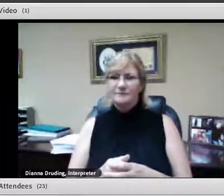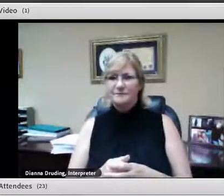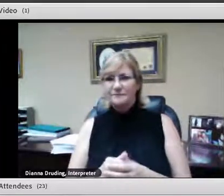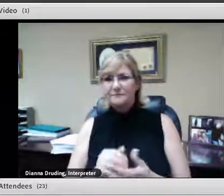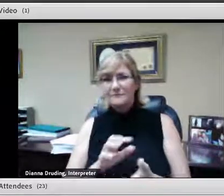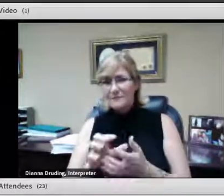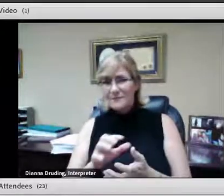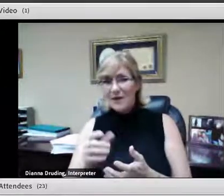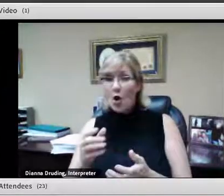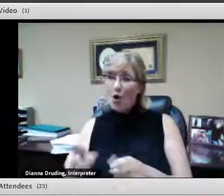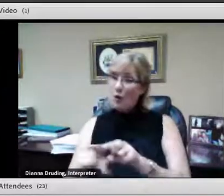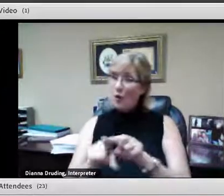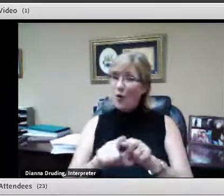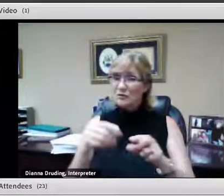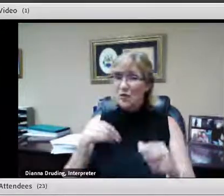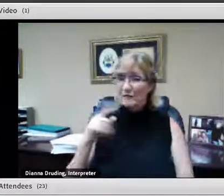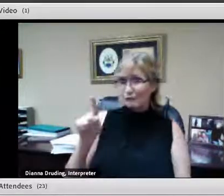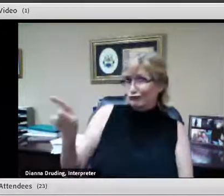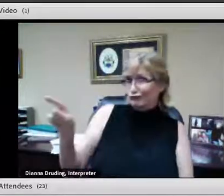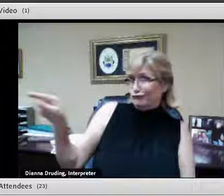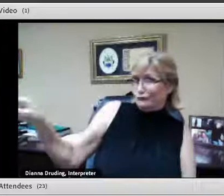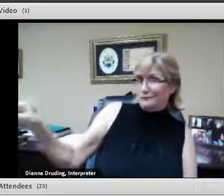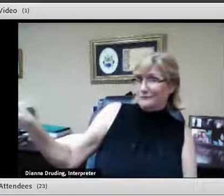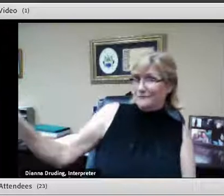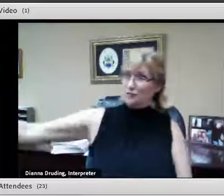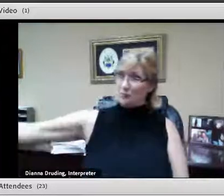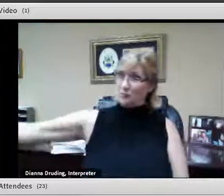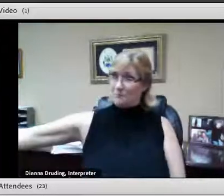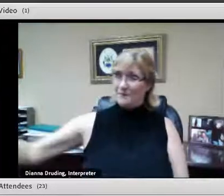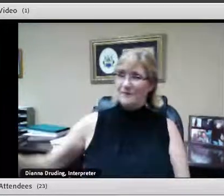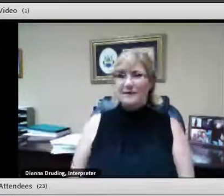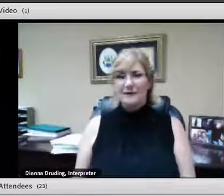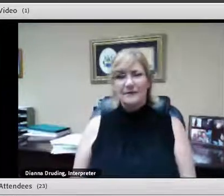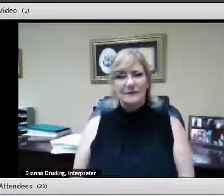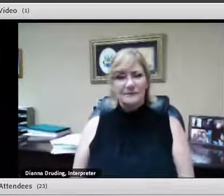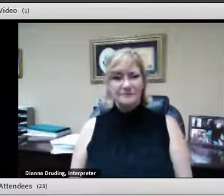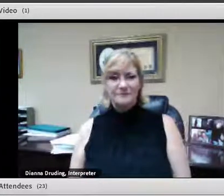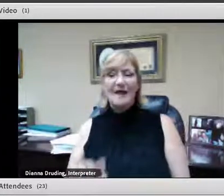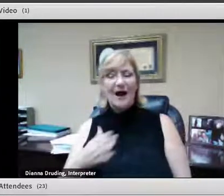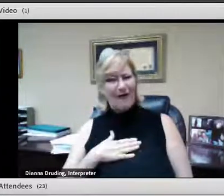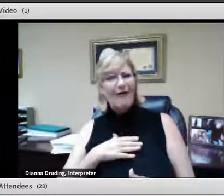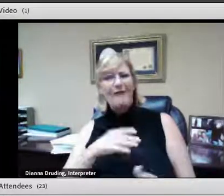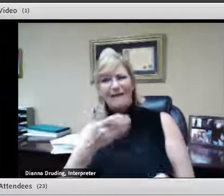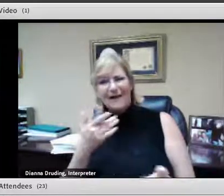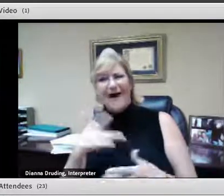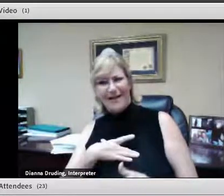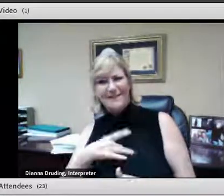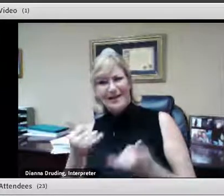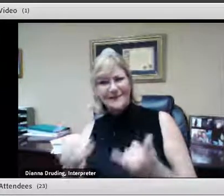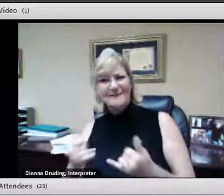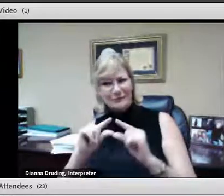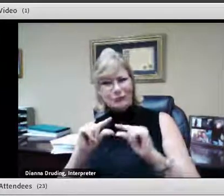Oh, we have a couple off the charts over there. Hilary: Excellent. I like this group -- my kind of people.